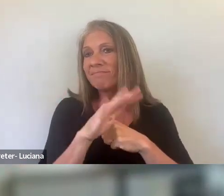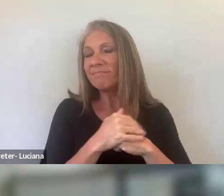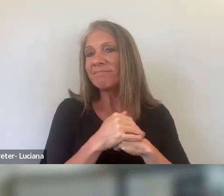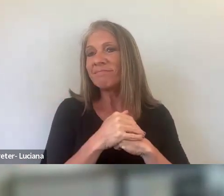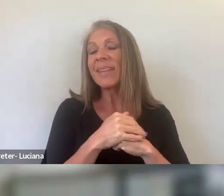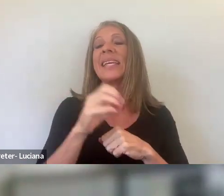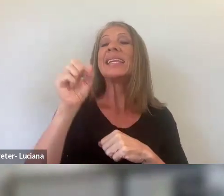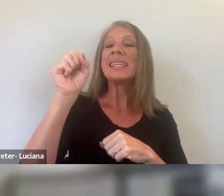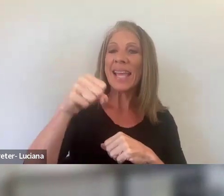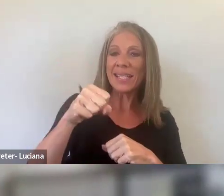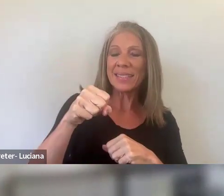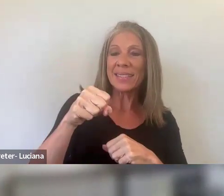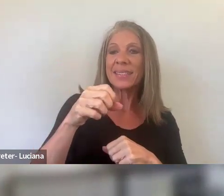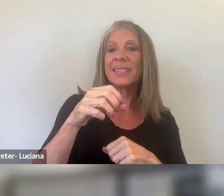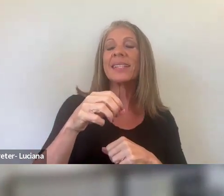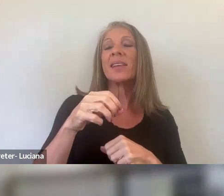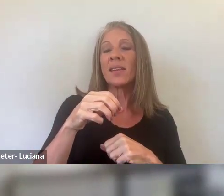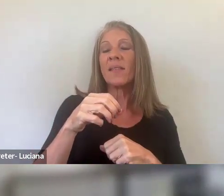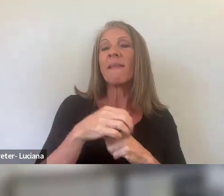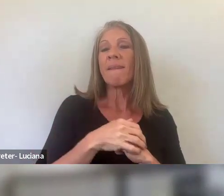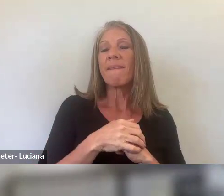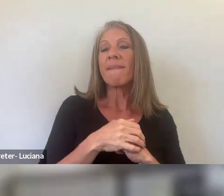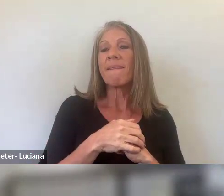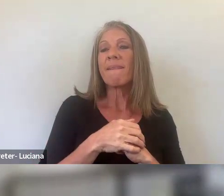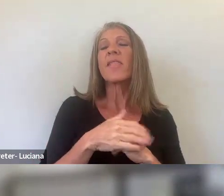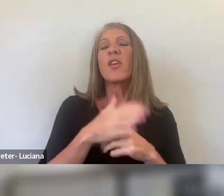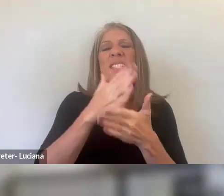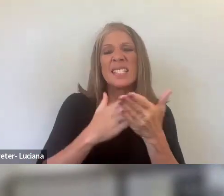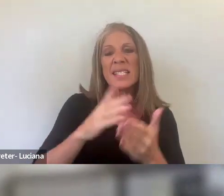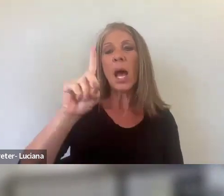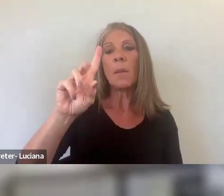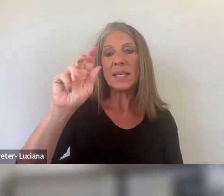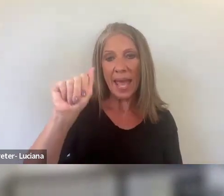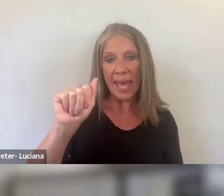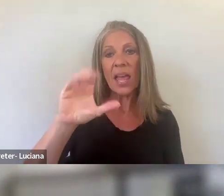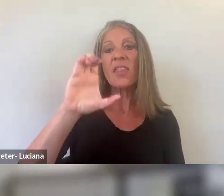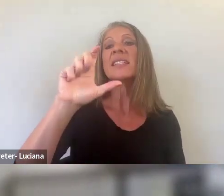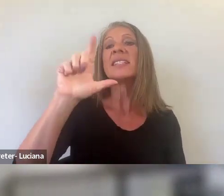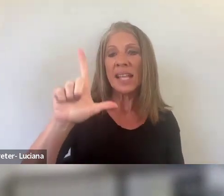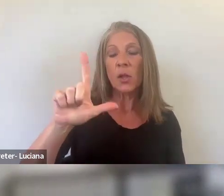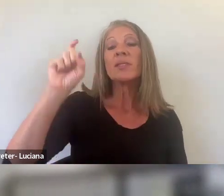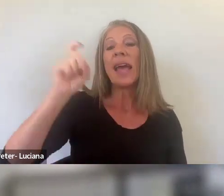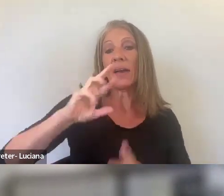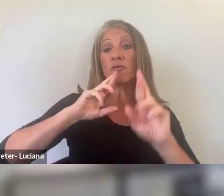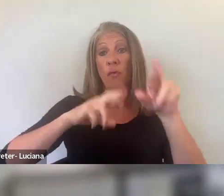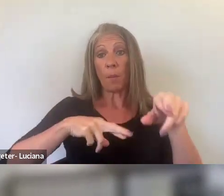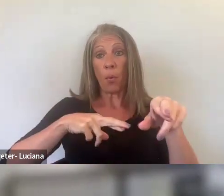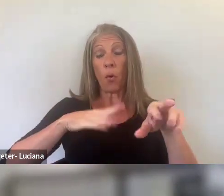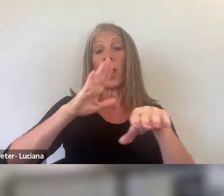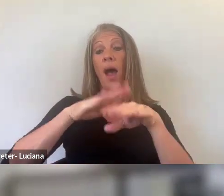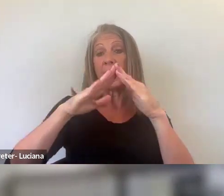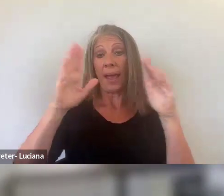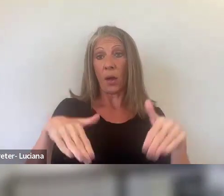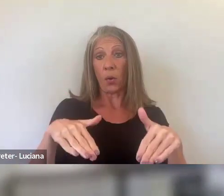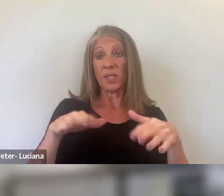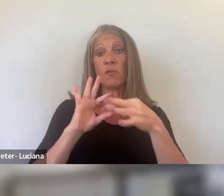Yes and, there is some data that CILs have to report on housing -related goals